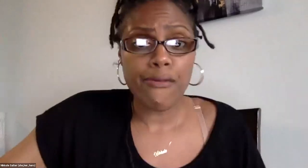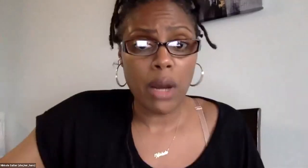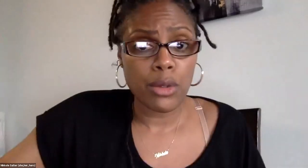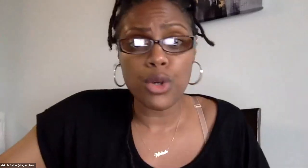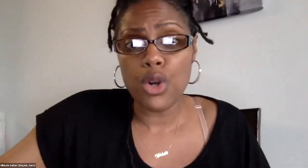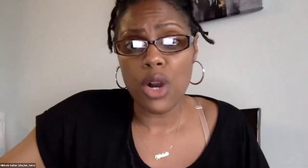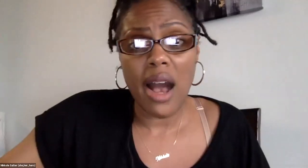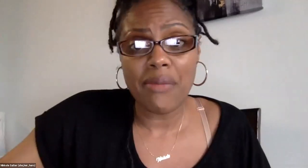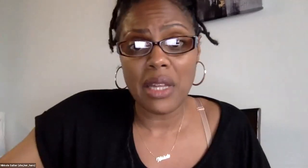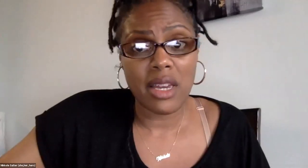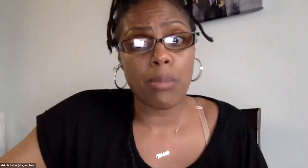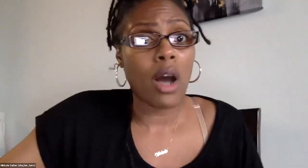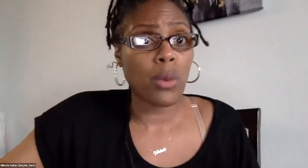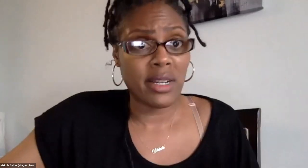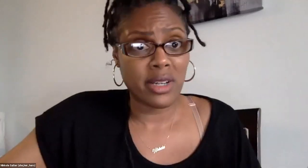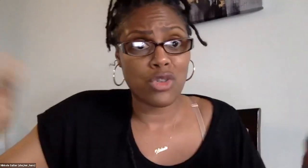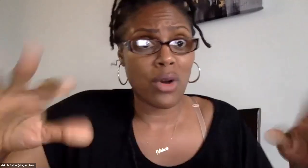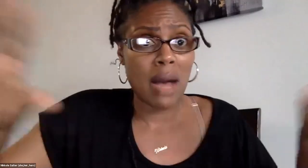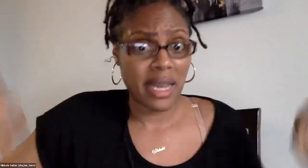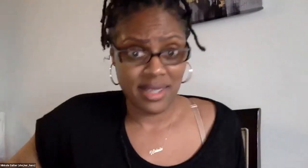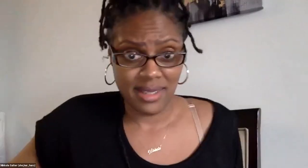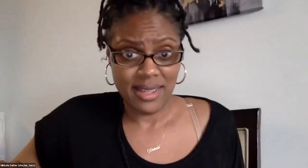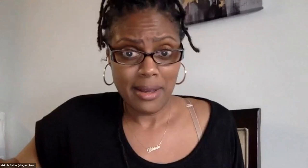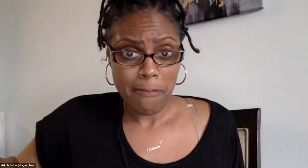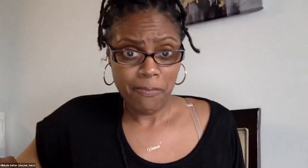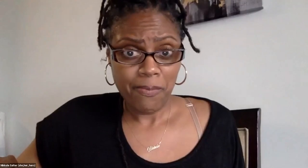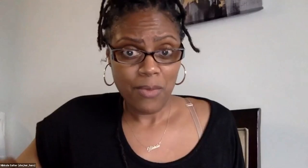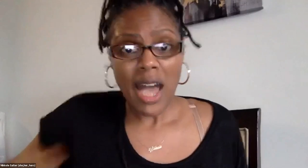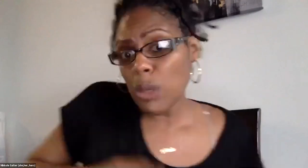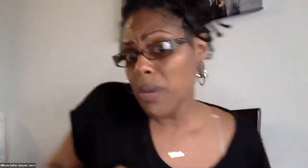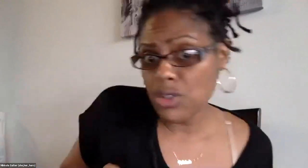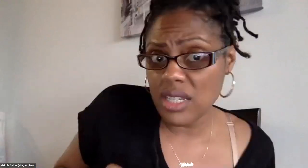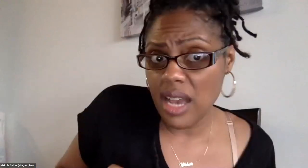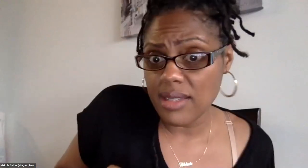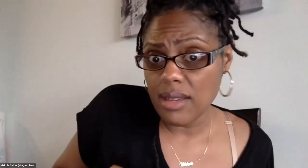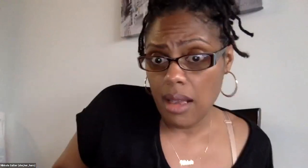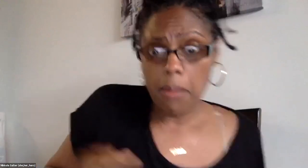from New York/Ivy League/Broadway industrial complexes. How do we measure success?